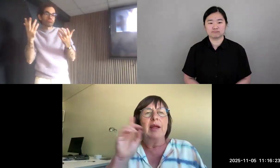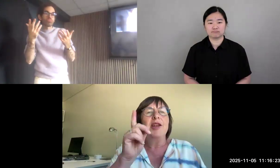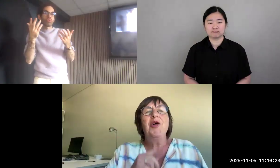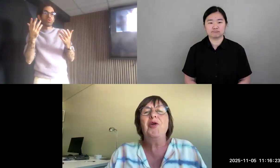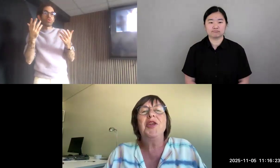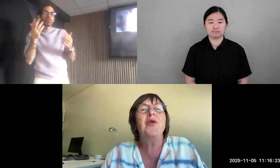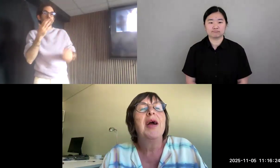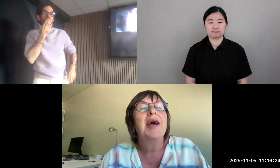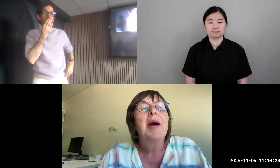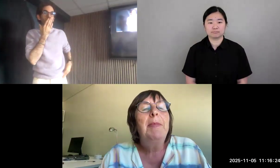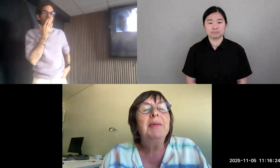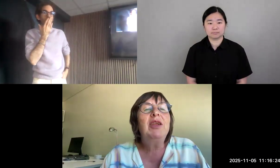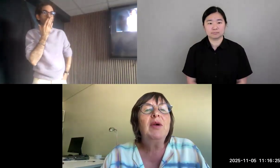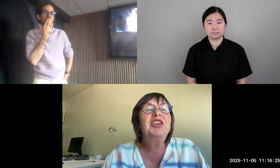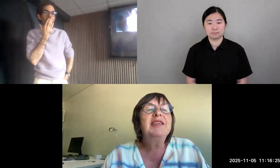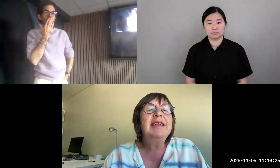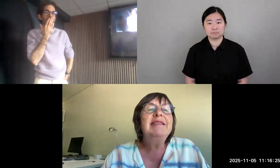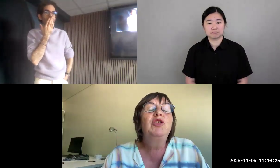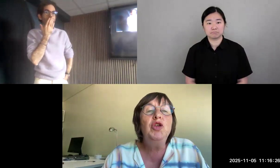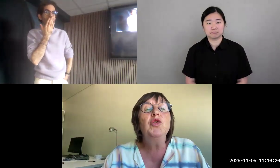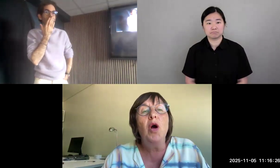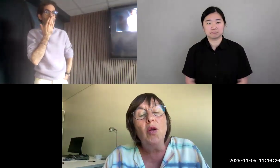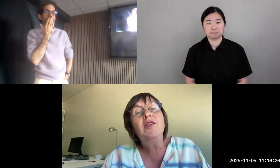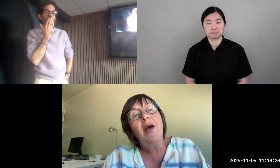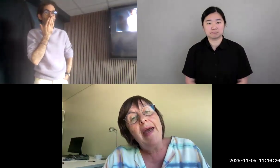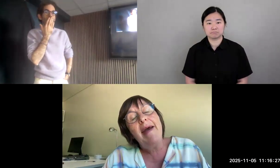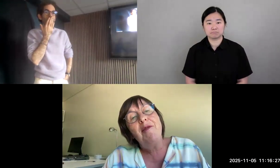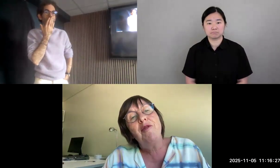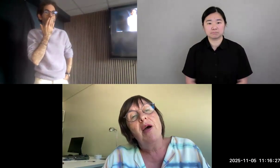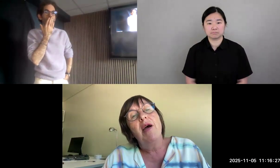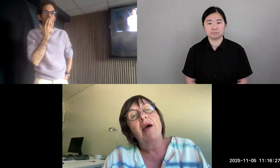No, no. But my question is, do you also have.